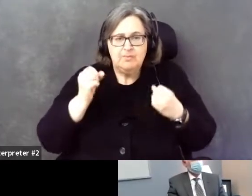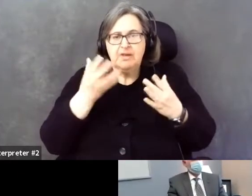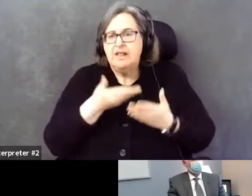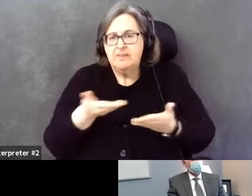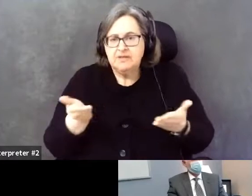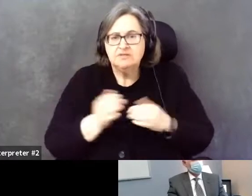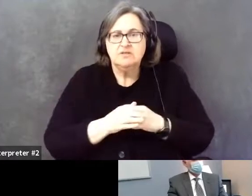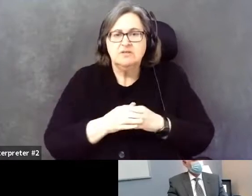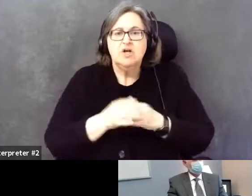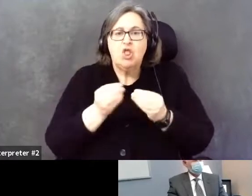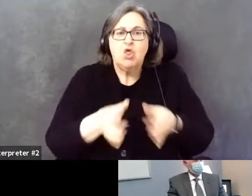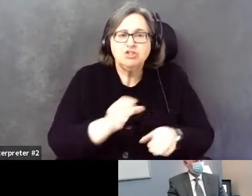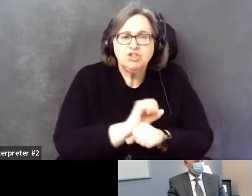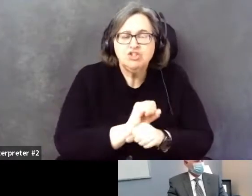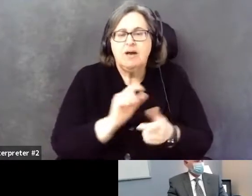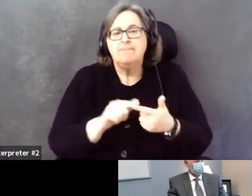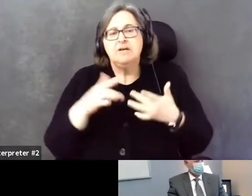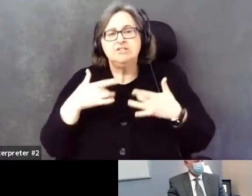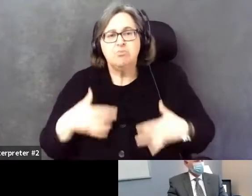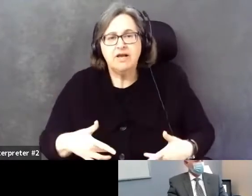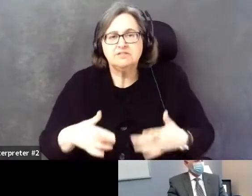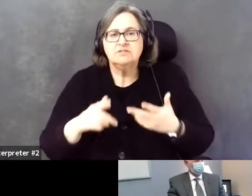Job loss, depression, depression from